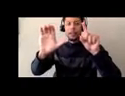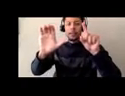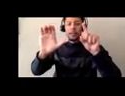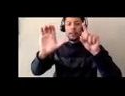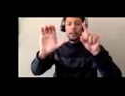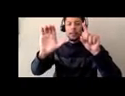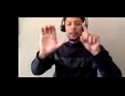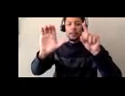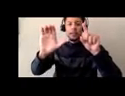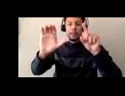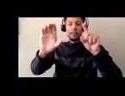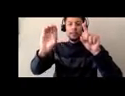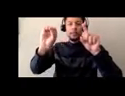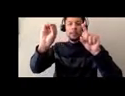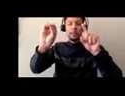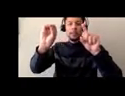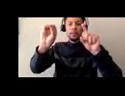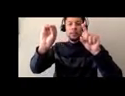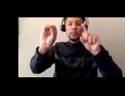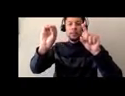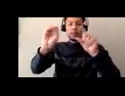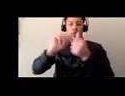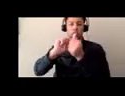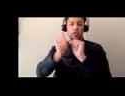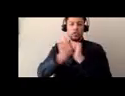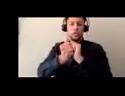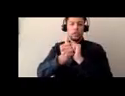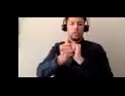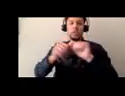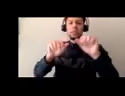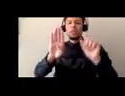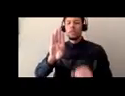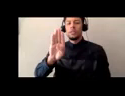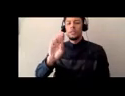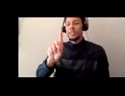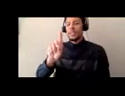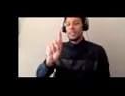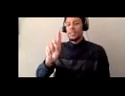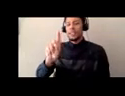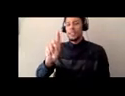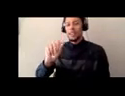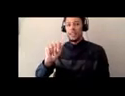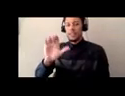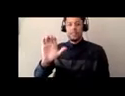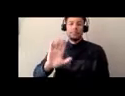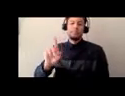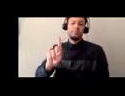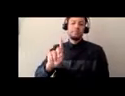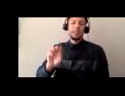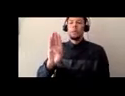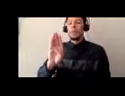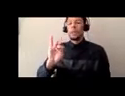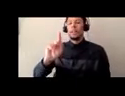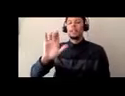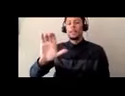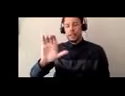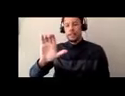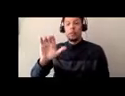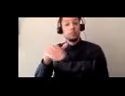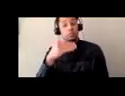Sharon Brisolara: Perfect. Thank you for clarifying.